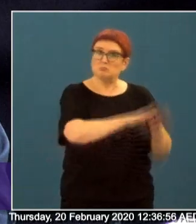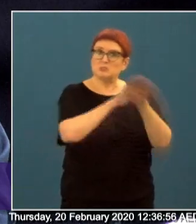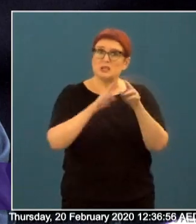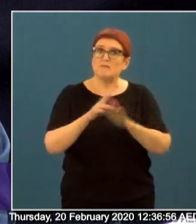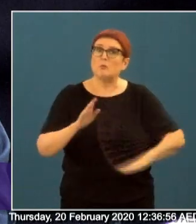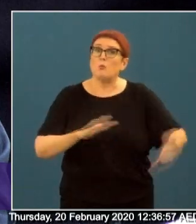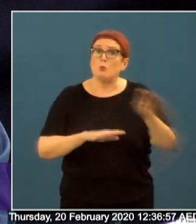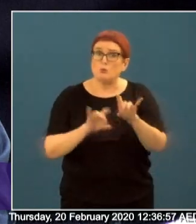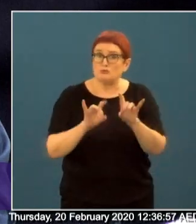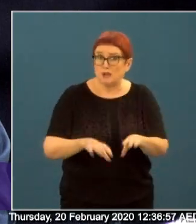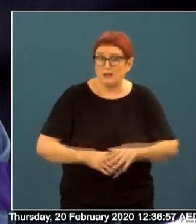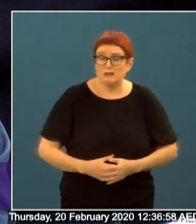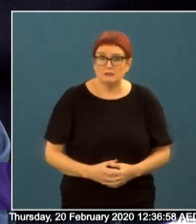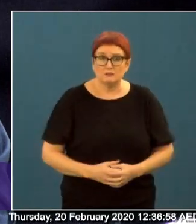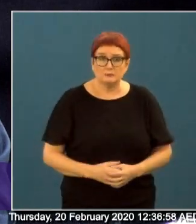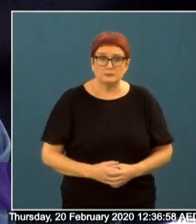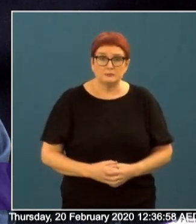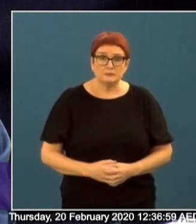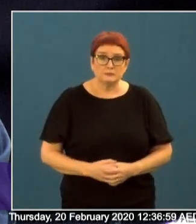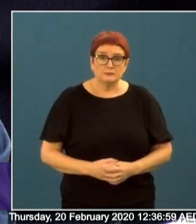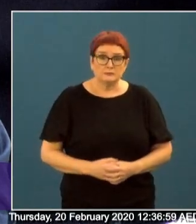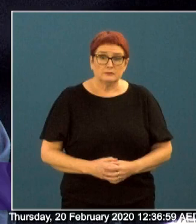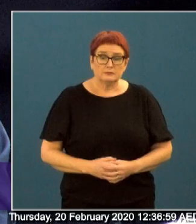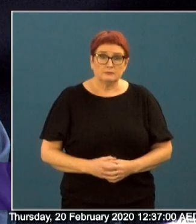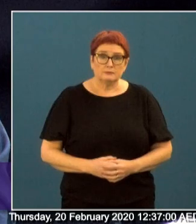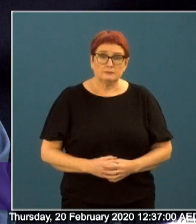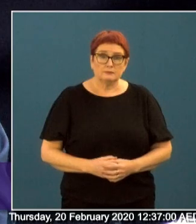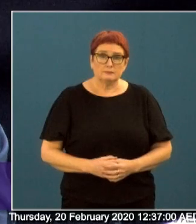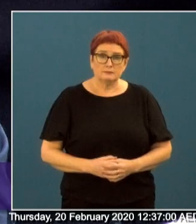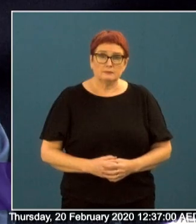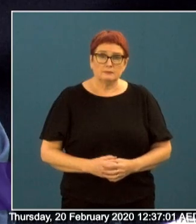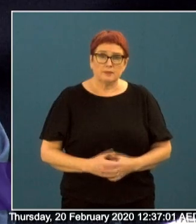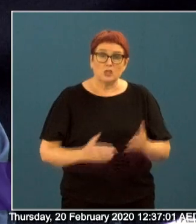And if we extrapolate from the New South Wales data